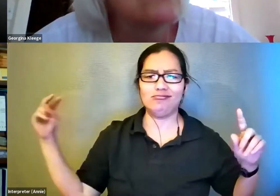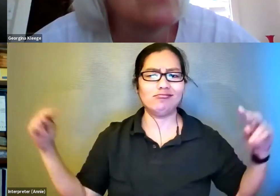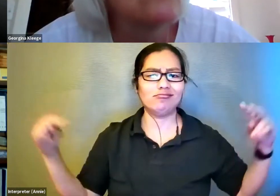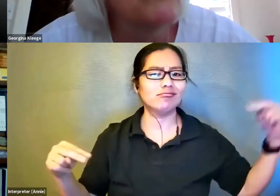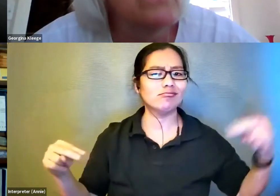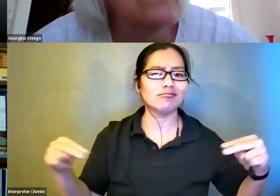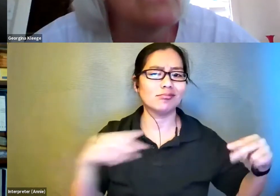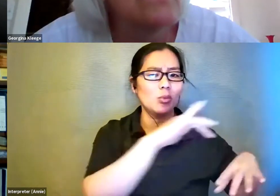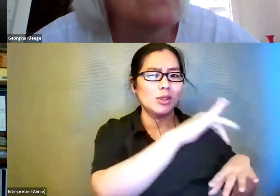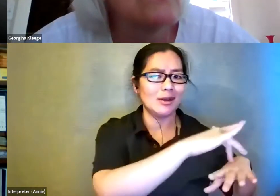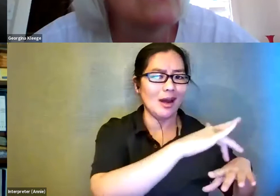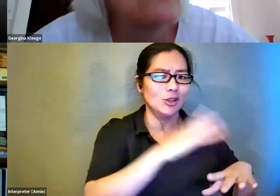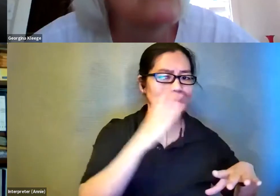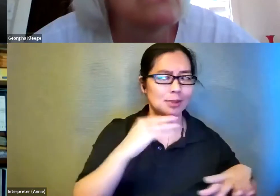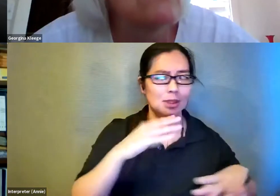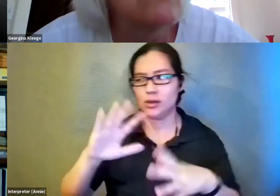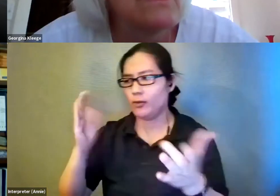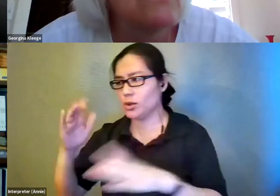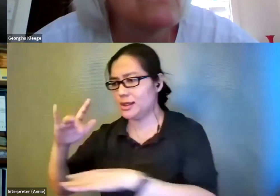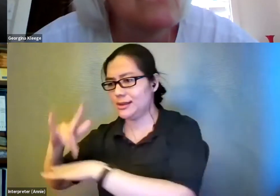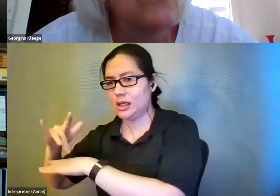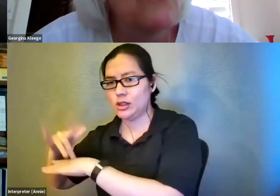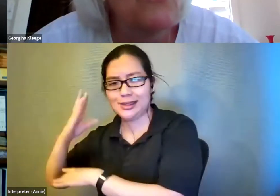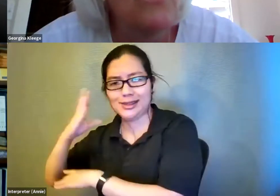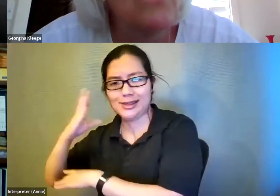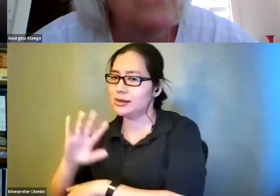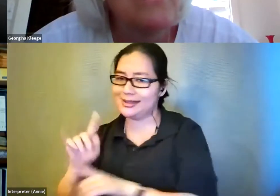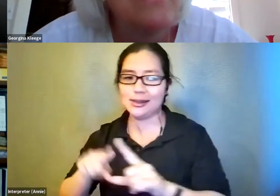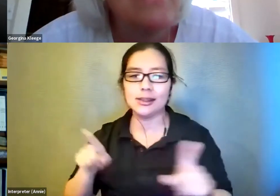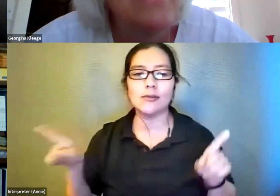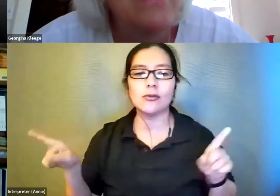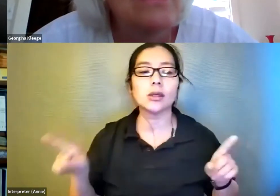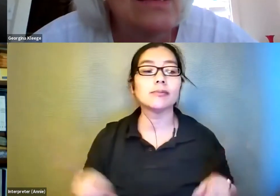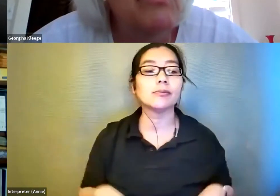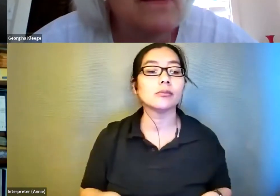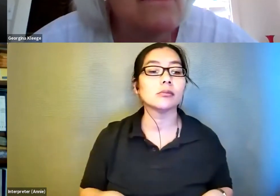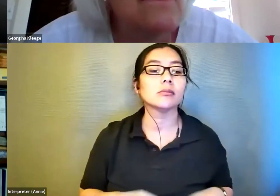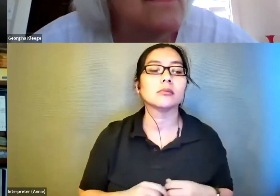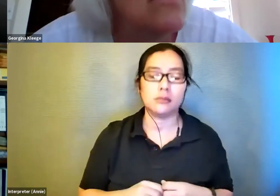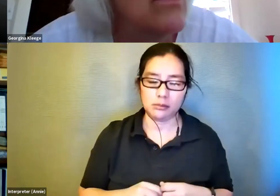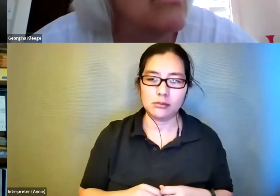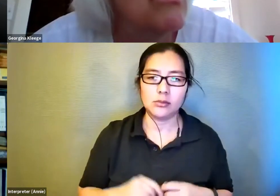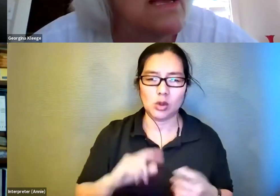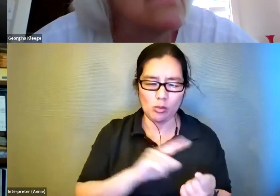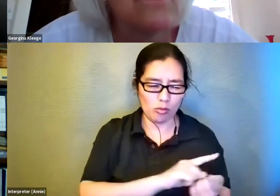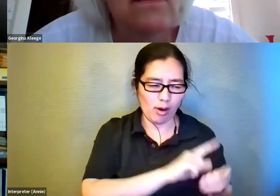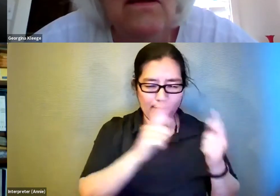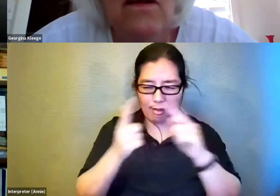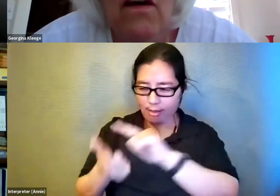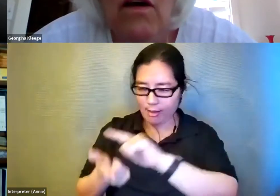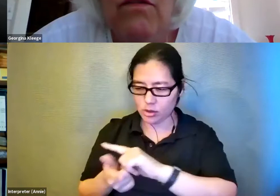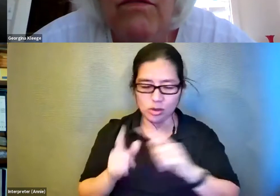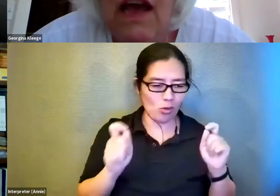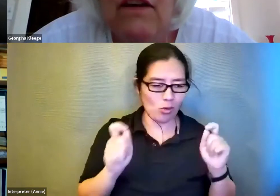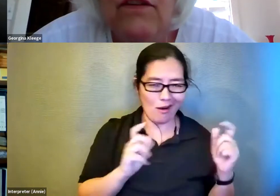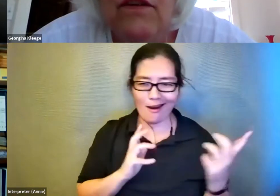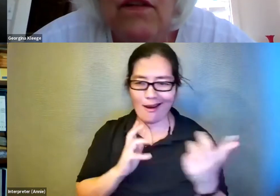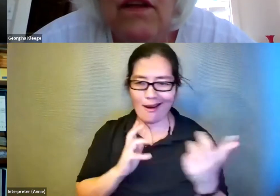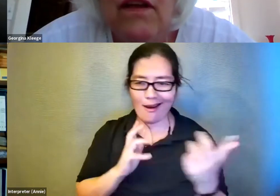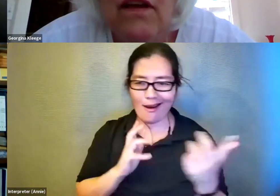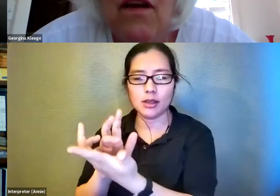contemplating translation or adaptation or creation of tactile